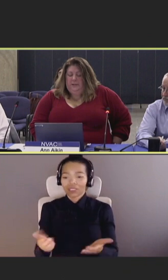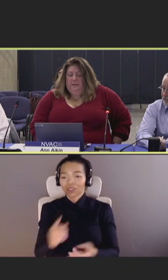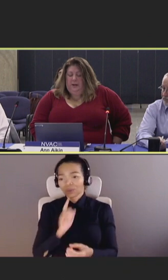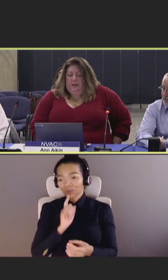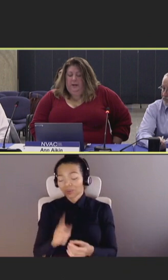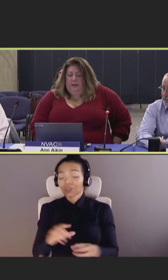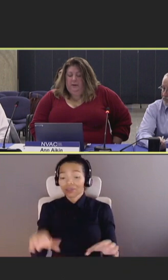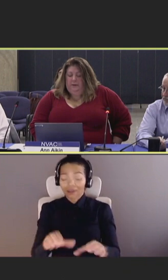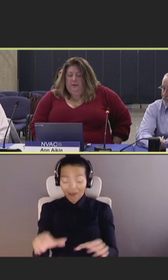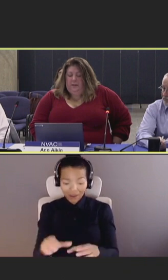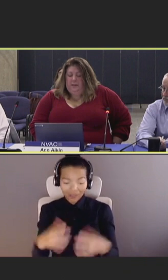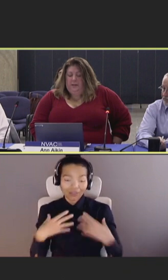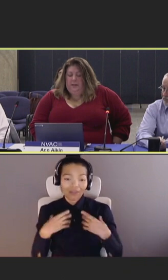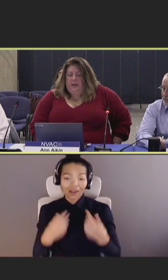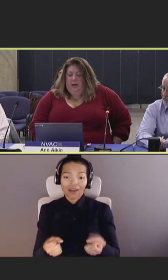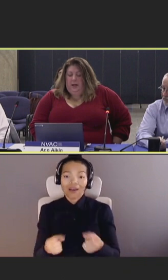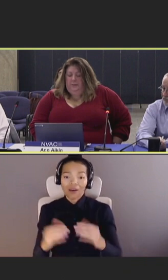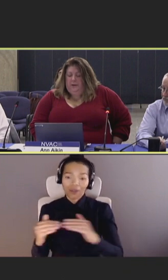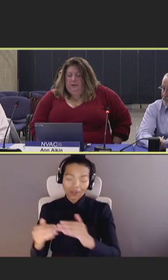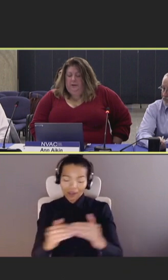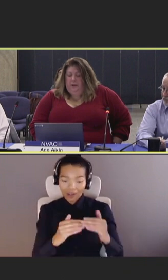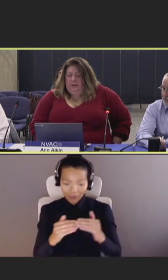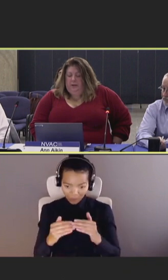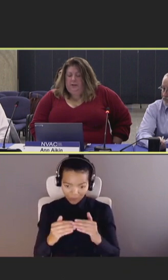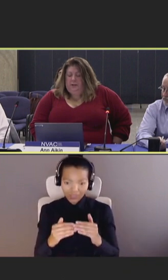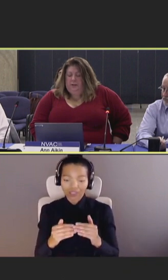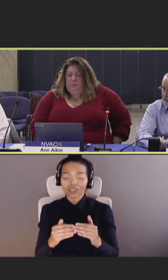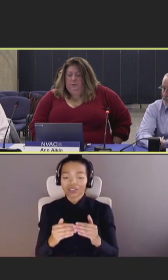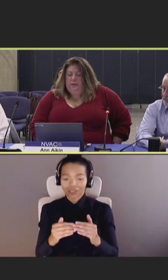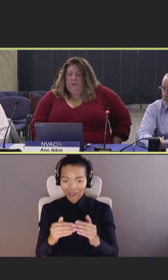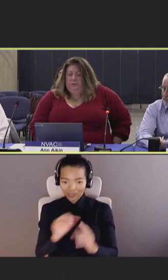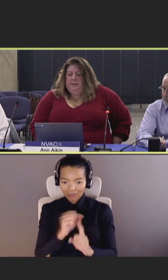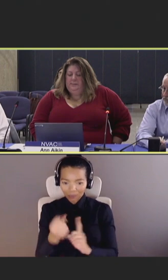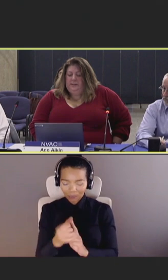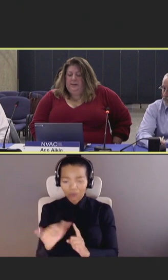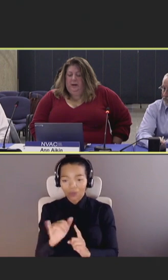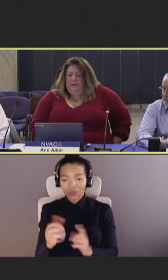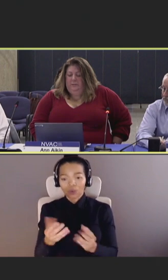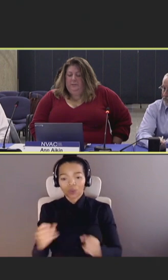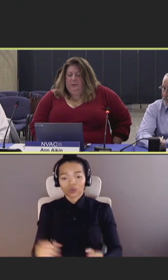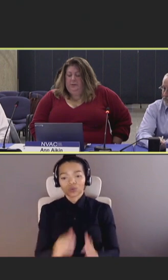the health equity front and looks to really address missed opportunities in